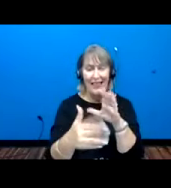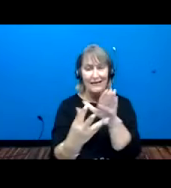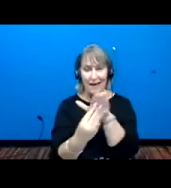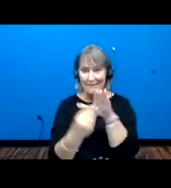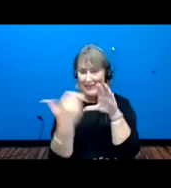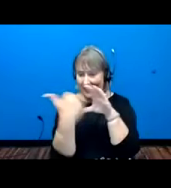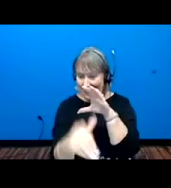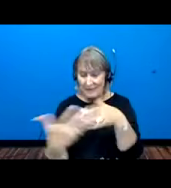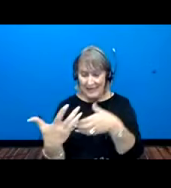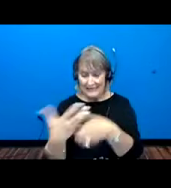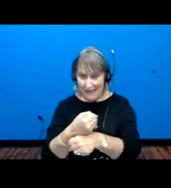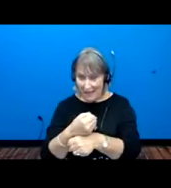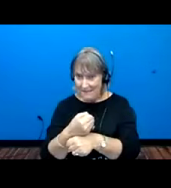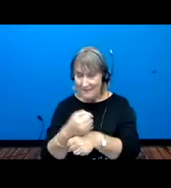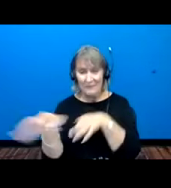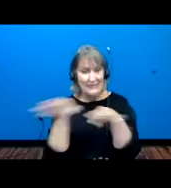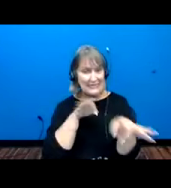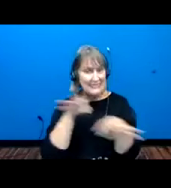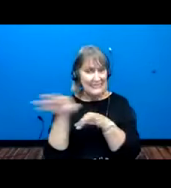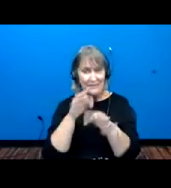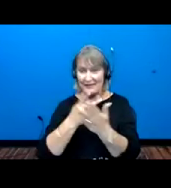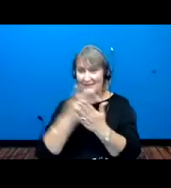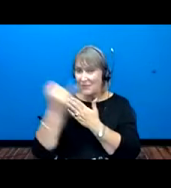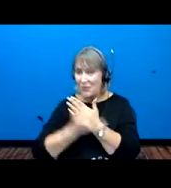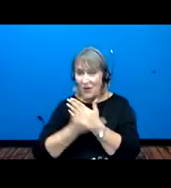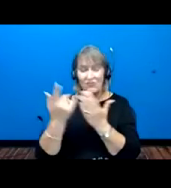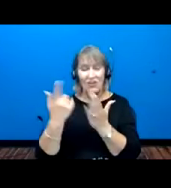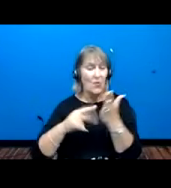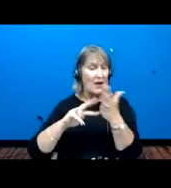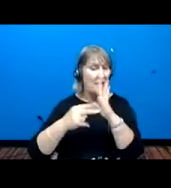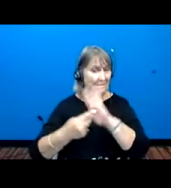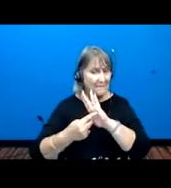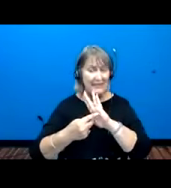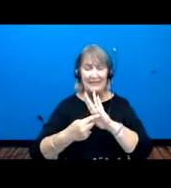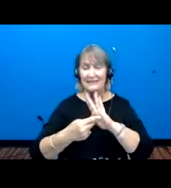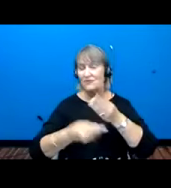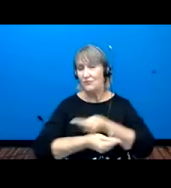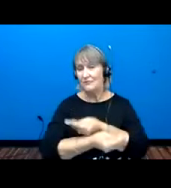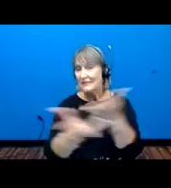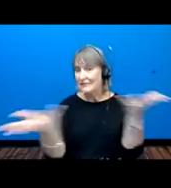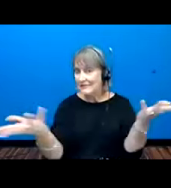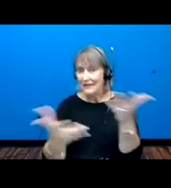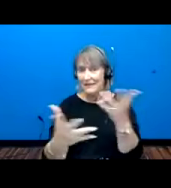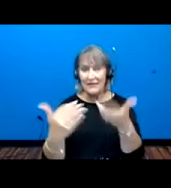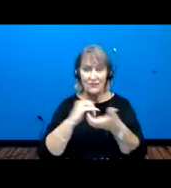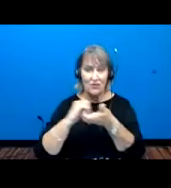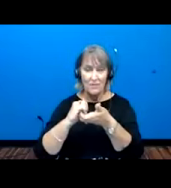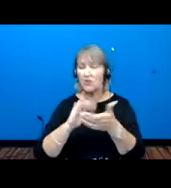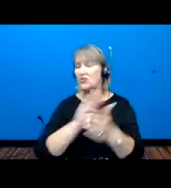summary documents explaining the project, what it means to be a dissemination partner. All of those are ready to go.